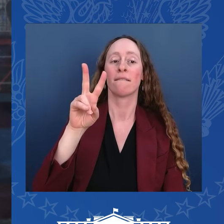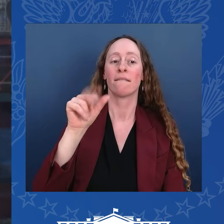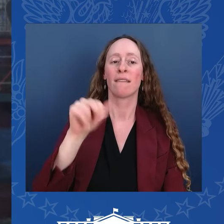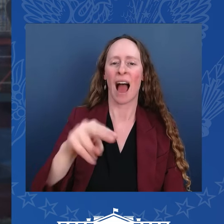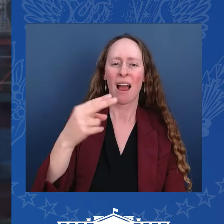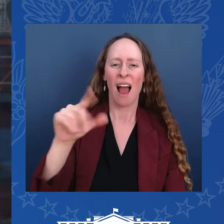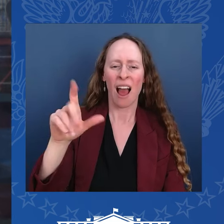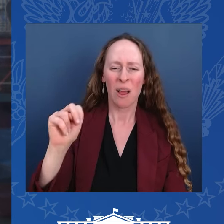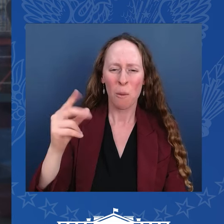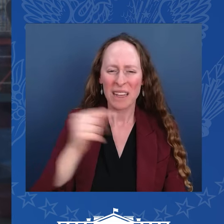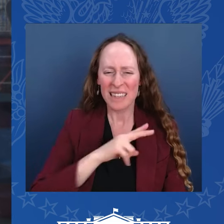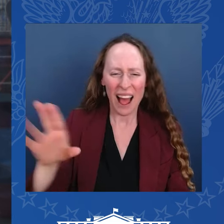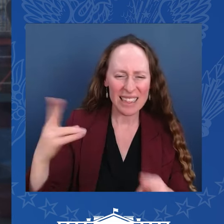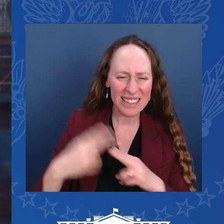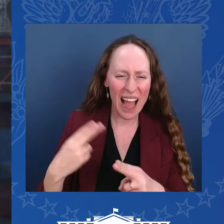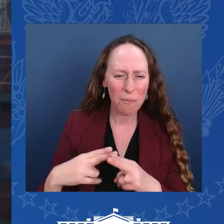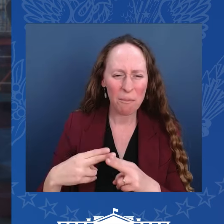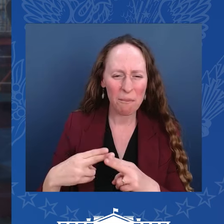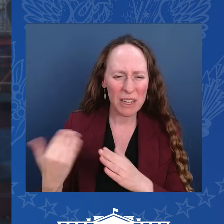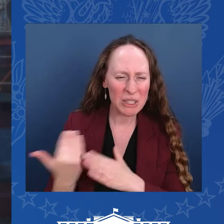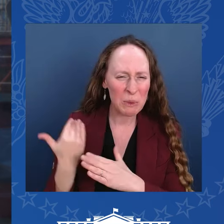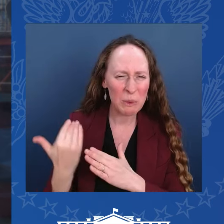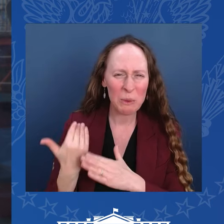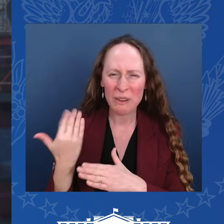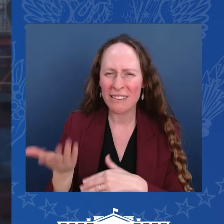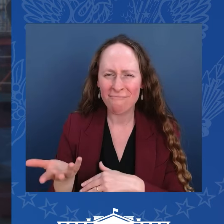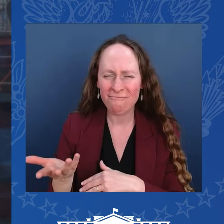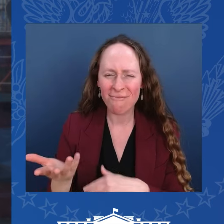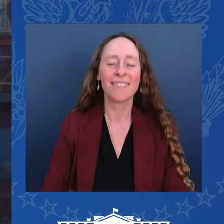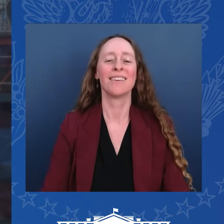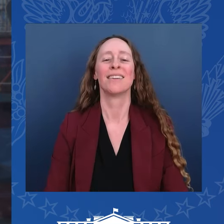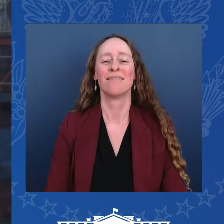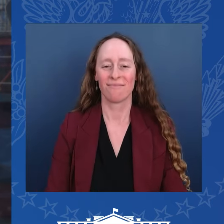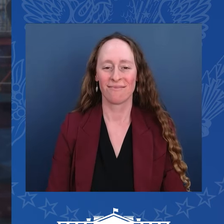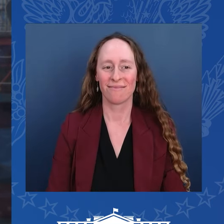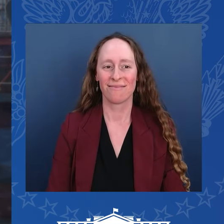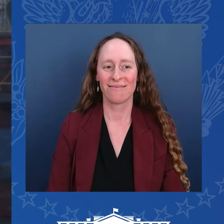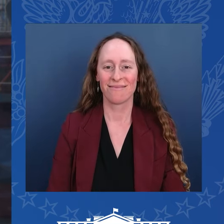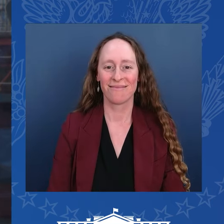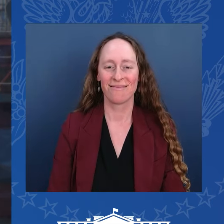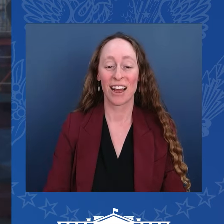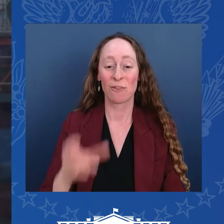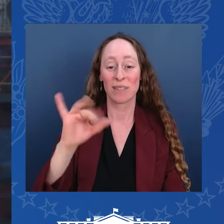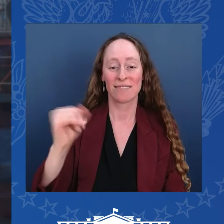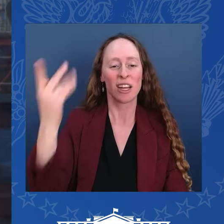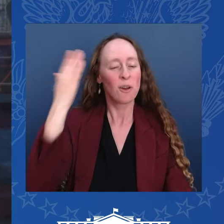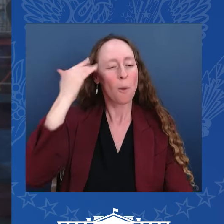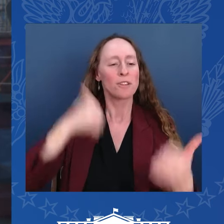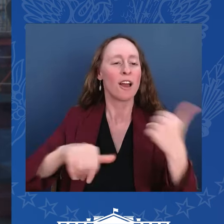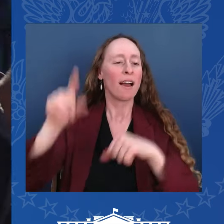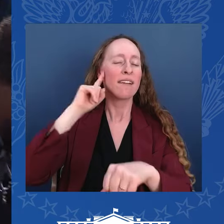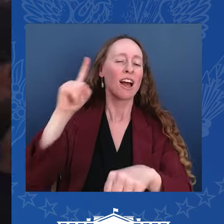Chris and I've been doing this for so many years now, it's getting old, or at least I'm getting old. Chris isn'tgetting old.